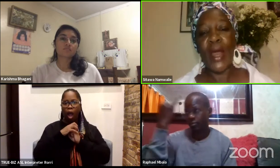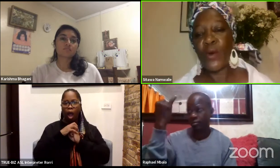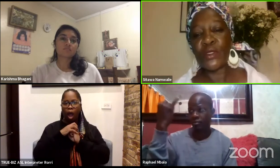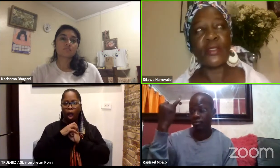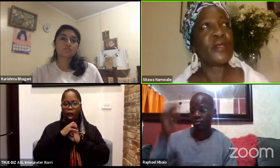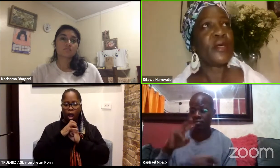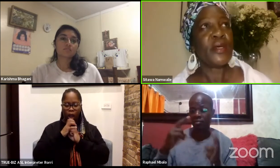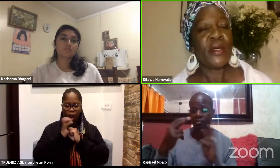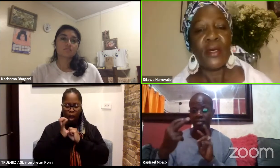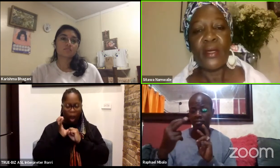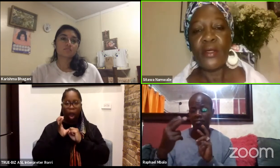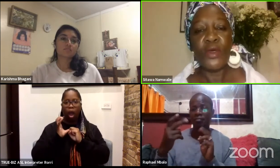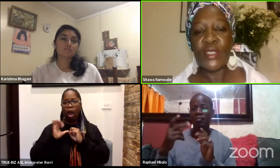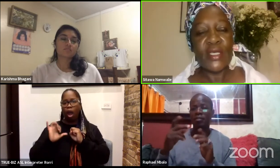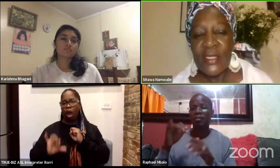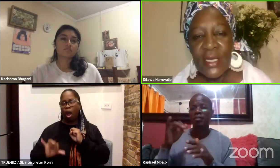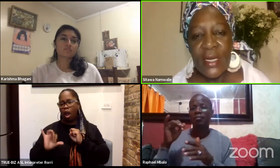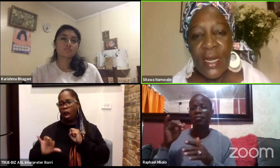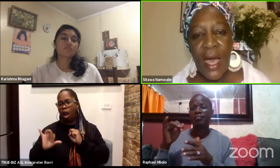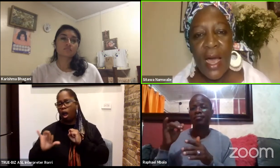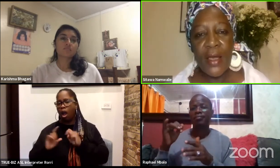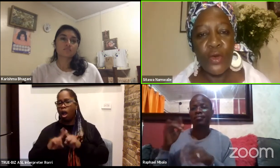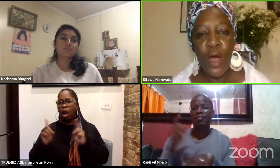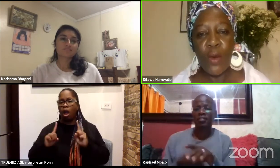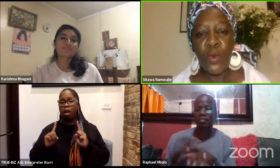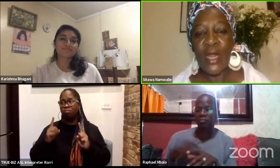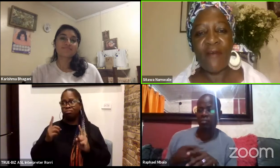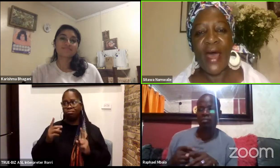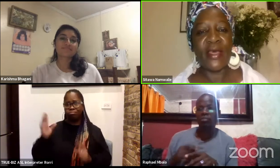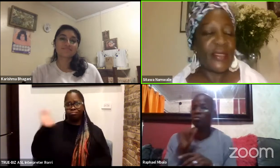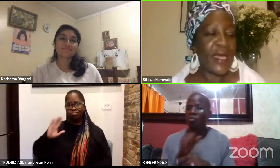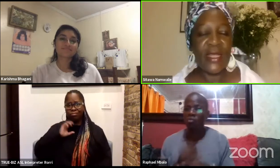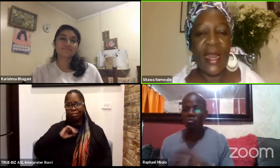When I was 16, I wouldn't have had the insight